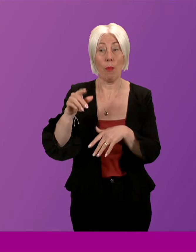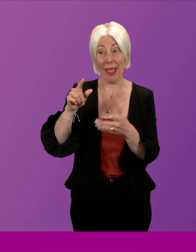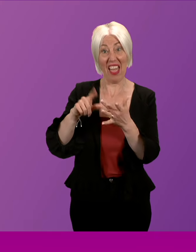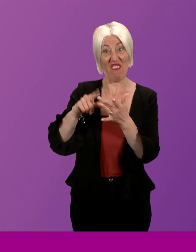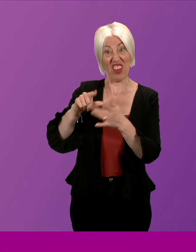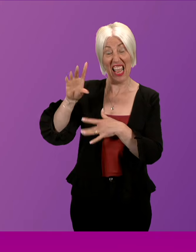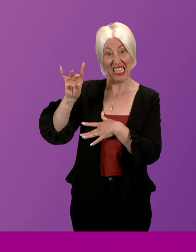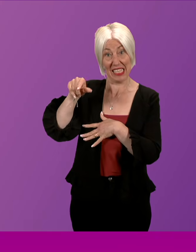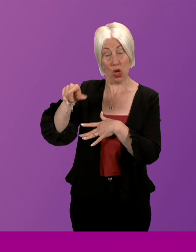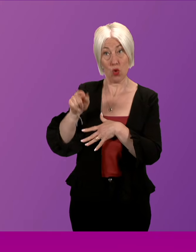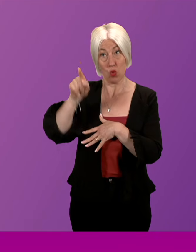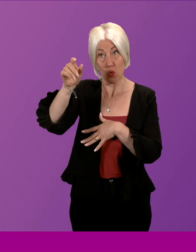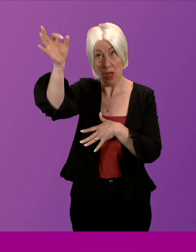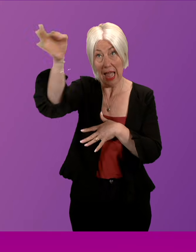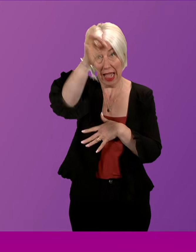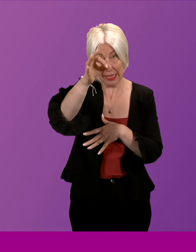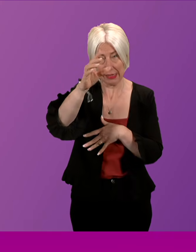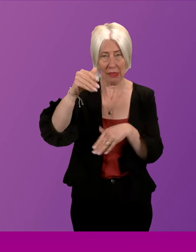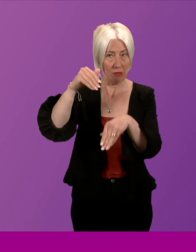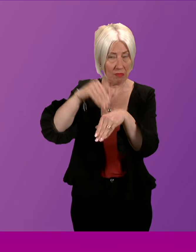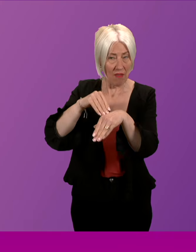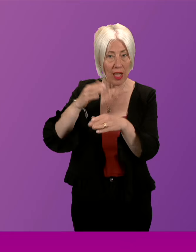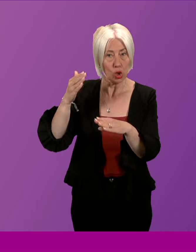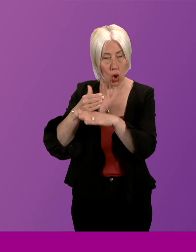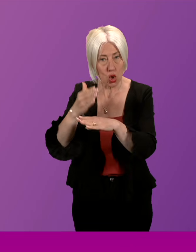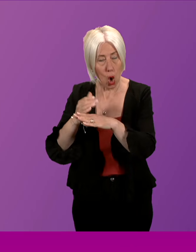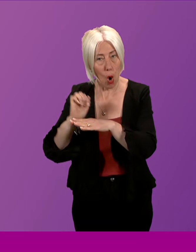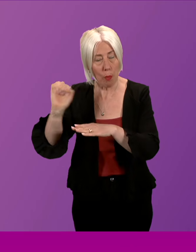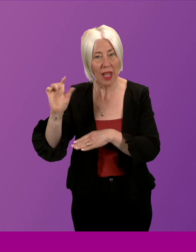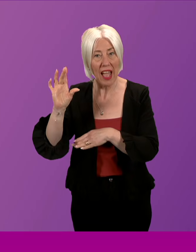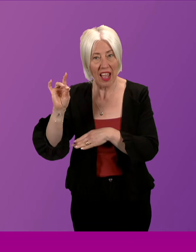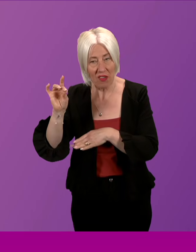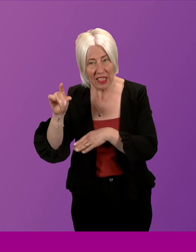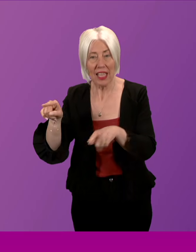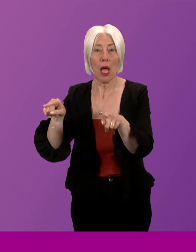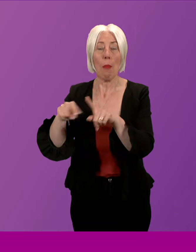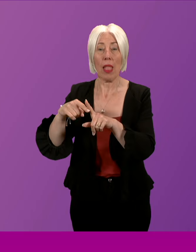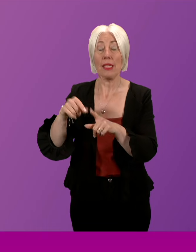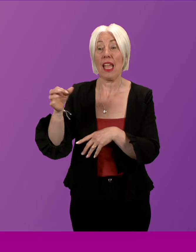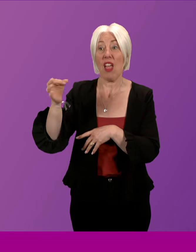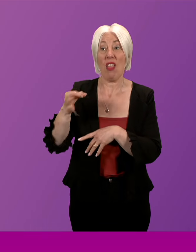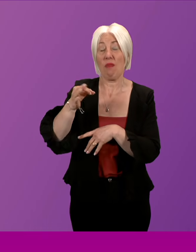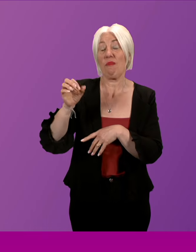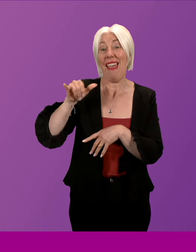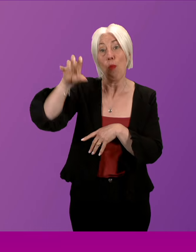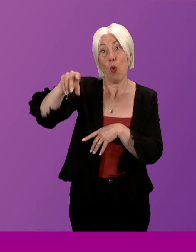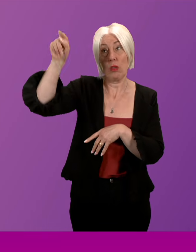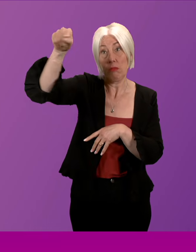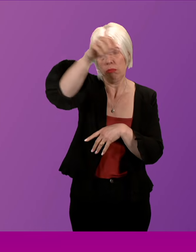that could have on jobs in Inverness and Nairn—both jobs that are connected to Dalcross and Highlands and Islands Airports Ltd and those of the skilled workers who